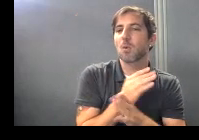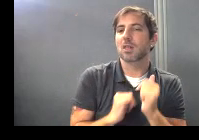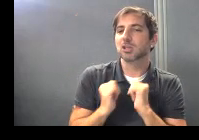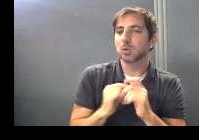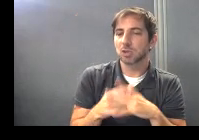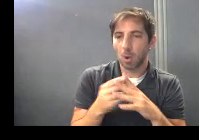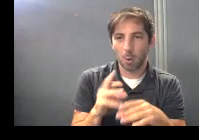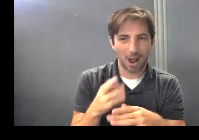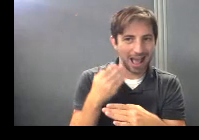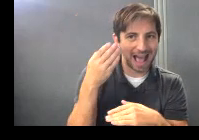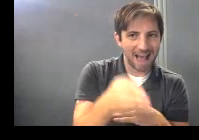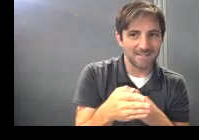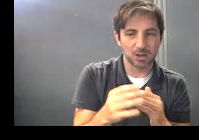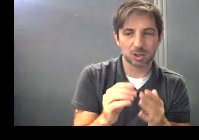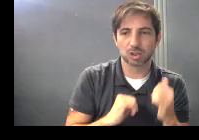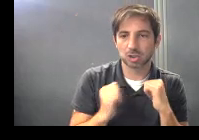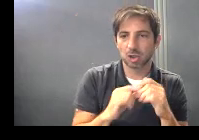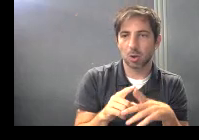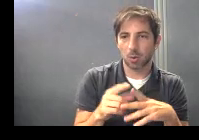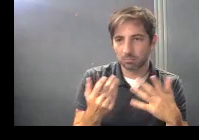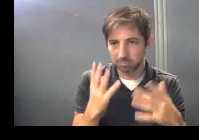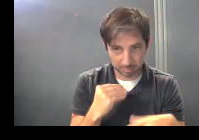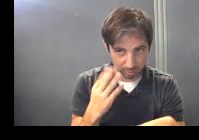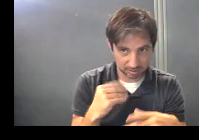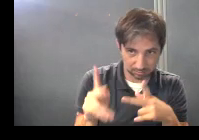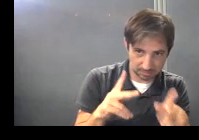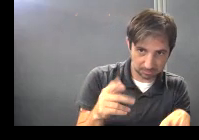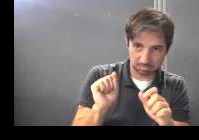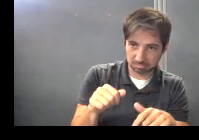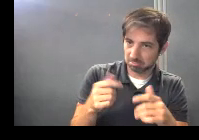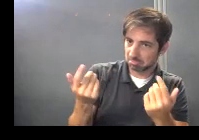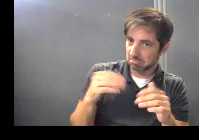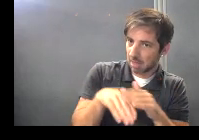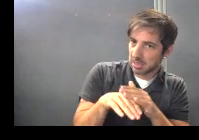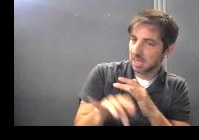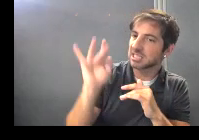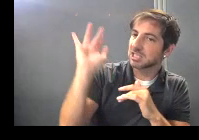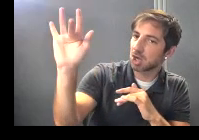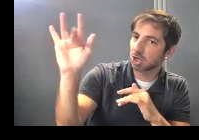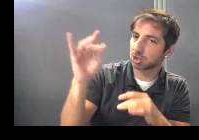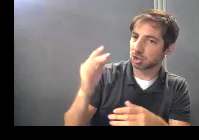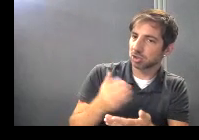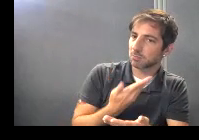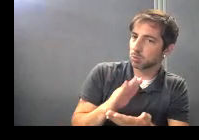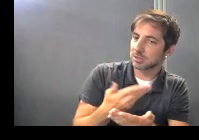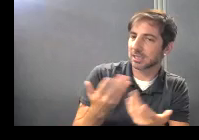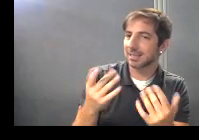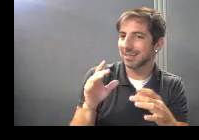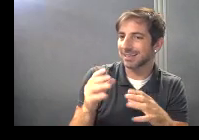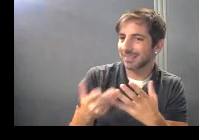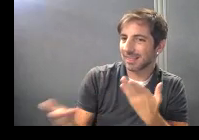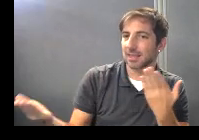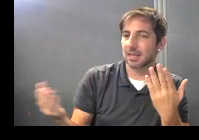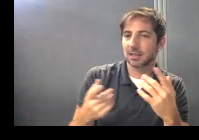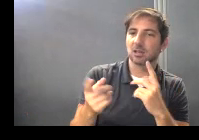WHERE PEOPLE HAVE ACCESS AND TOUCH THE INSTRUMENTS AND TALK WITH THE PERFORMERS.